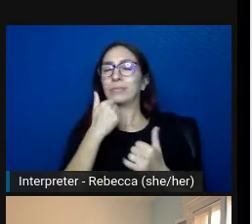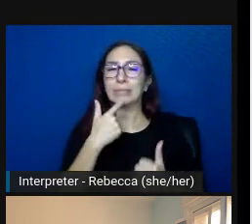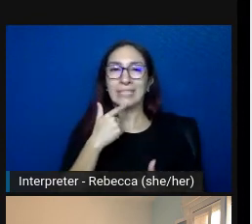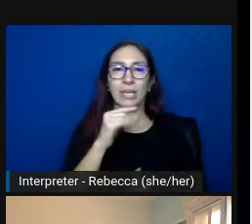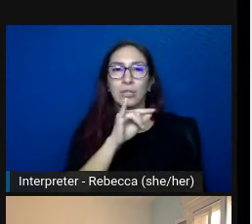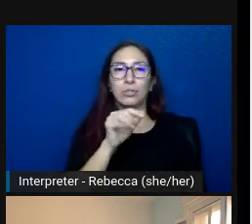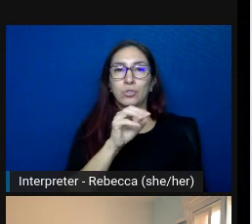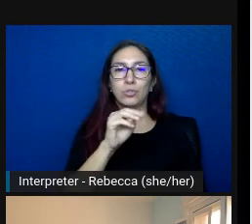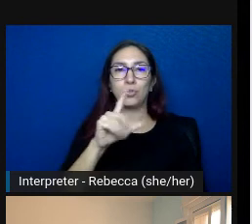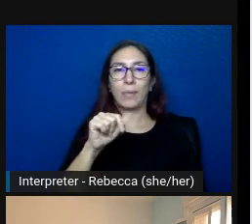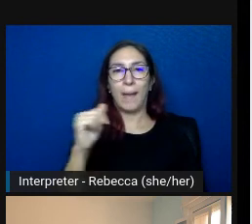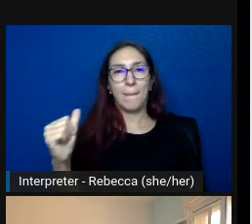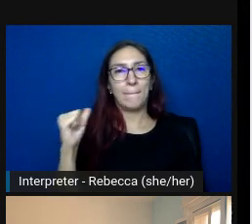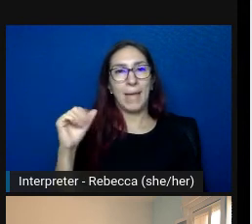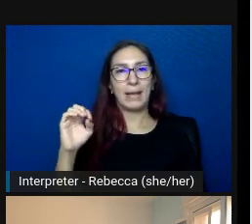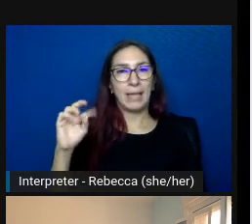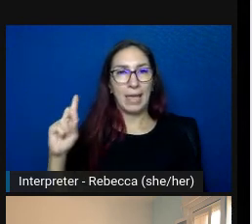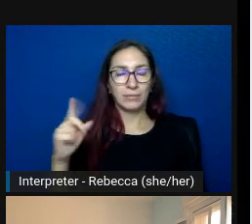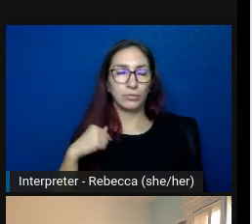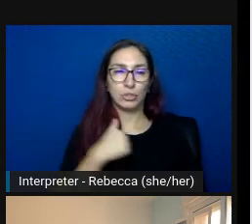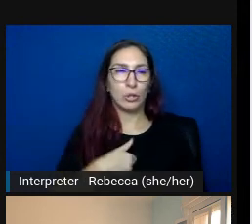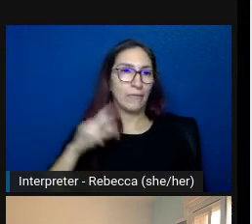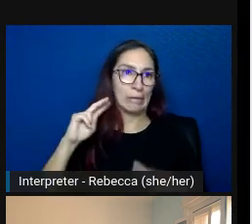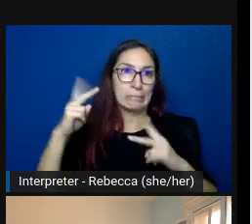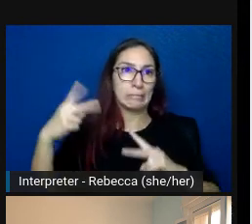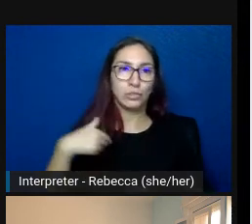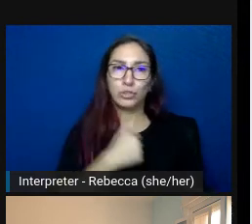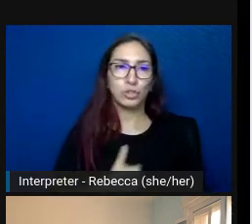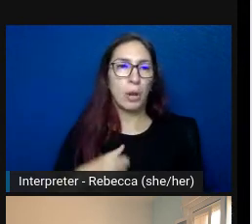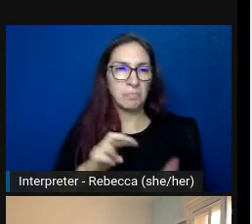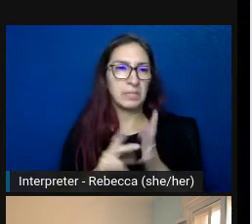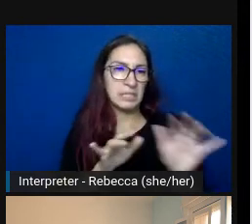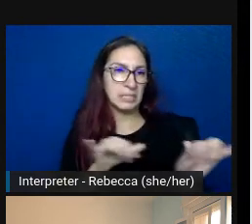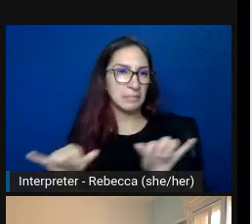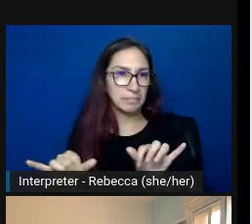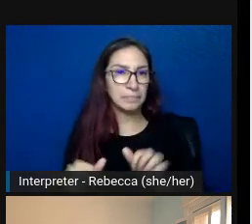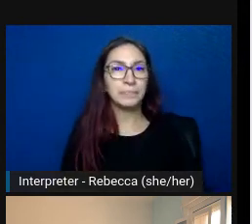In Joomla, we also have plugins and widgets.